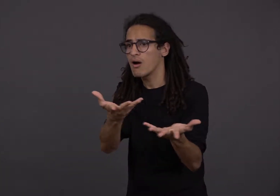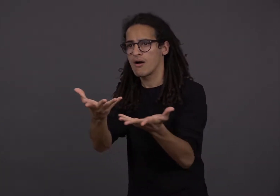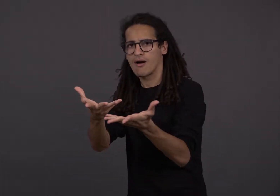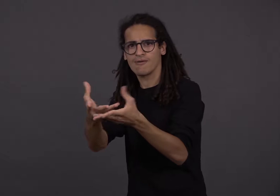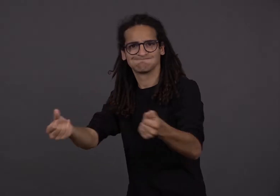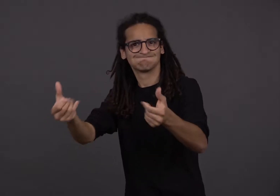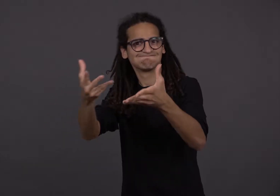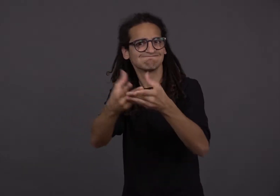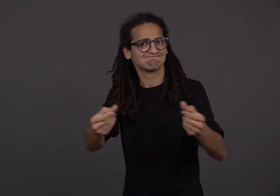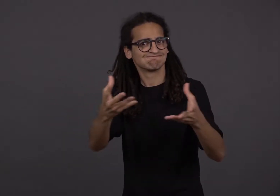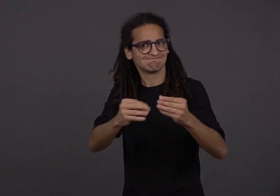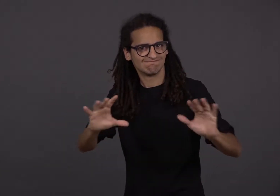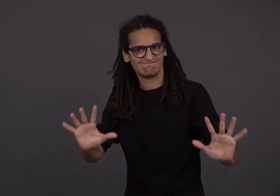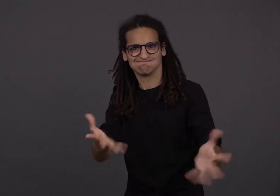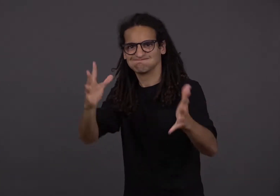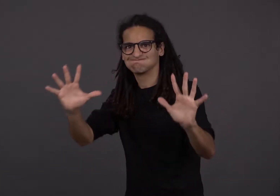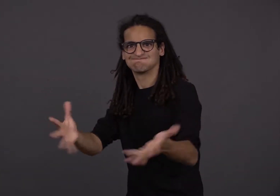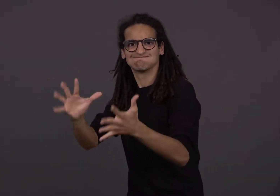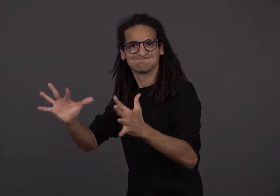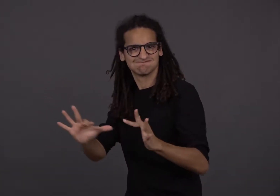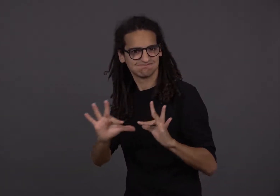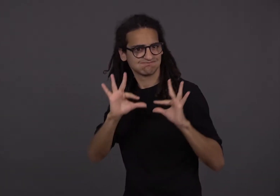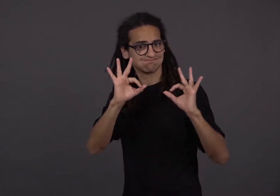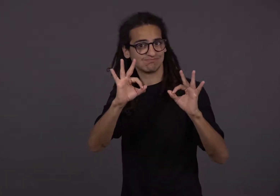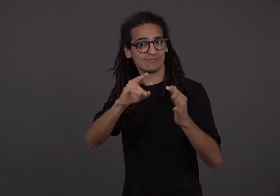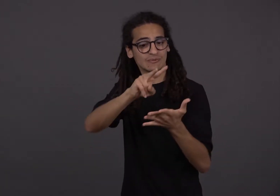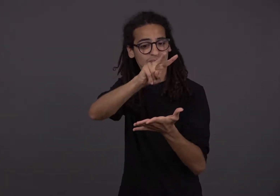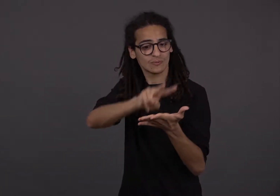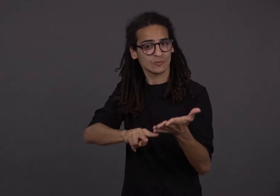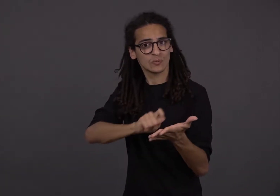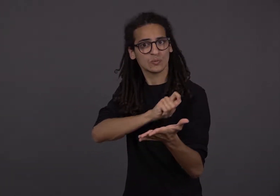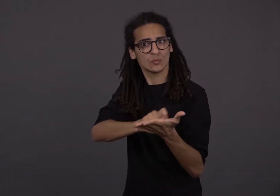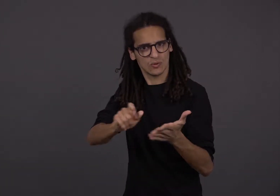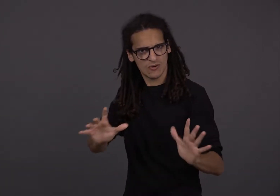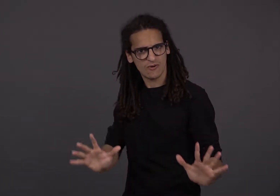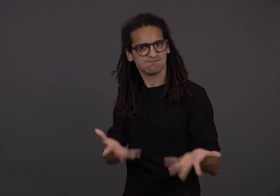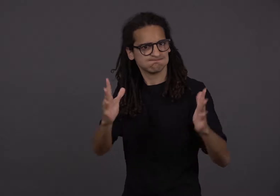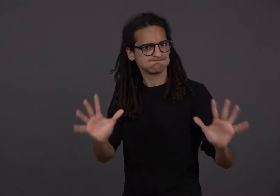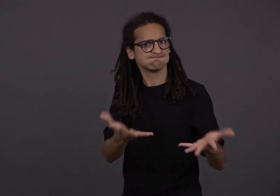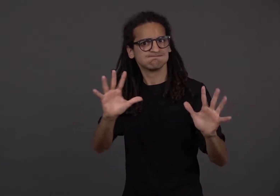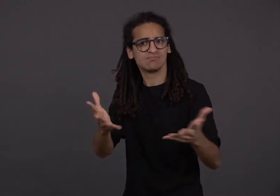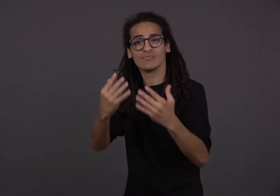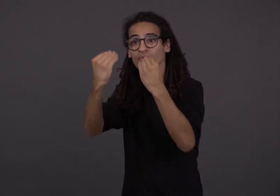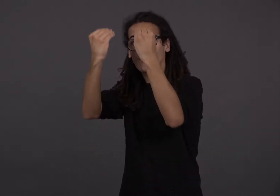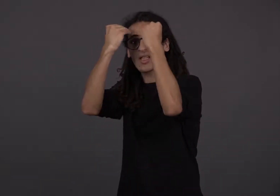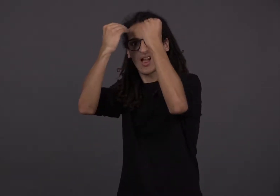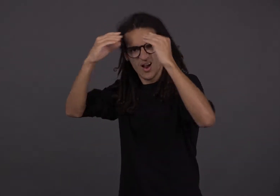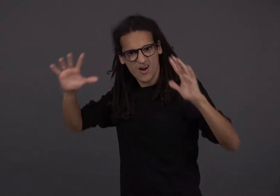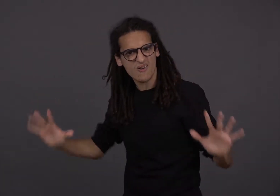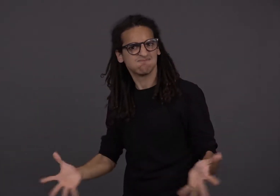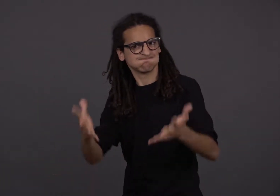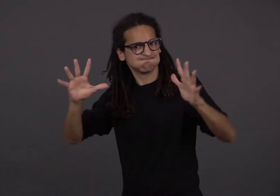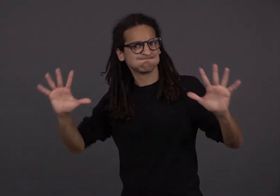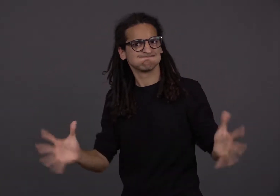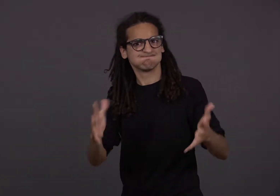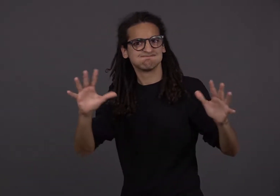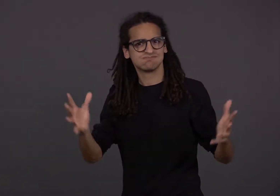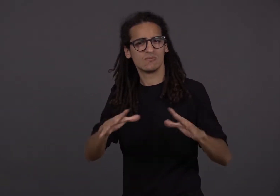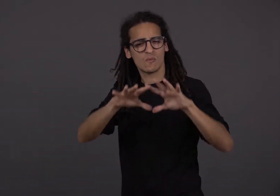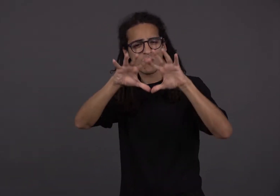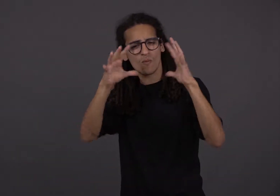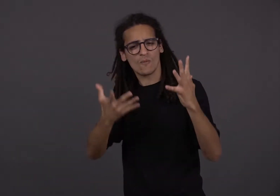to develop technology-based solutions that can improve literacy and learning outcomes